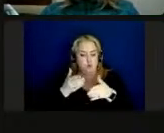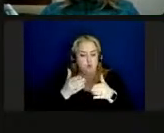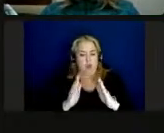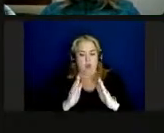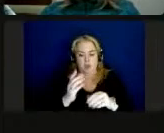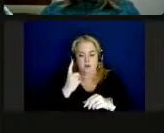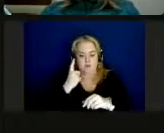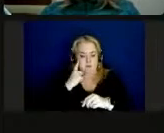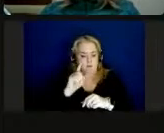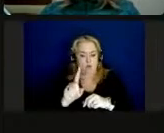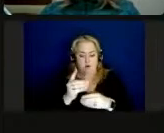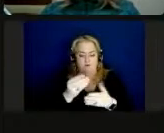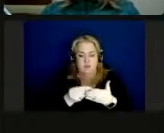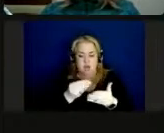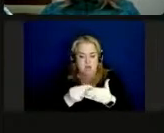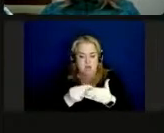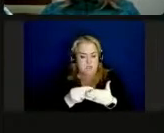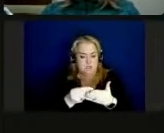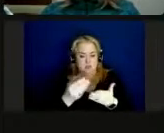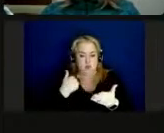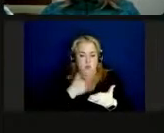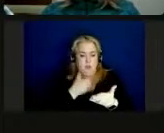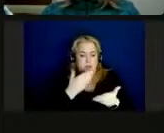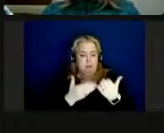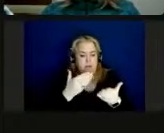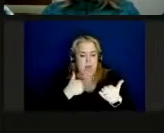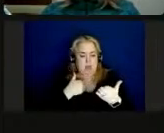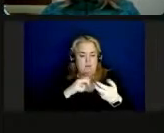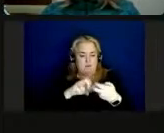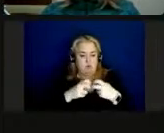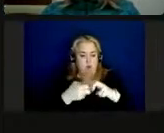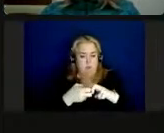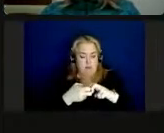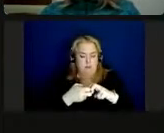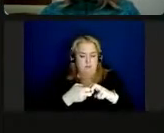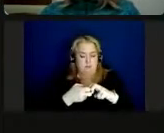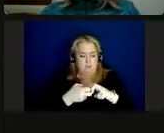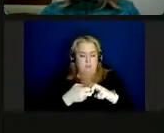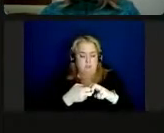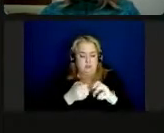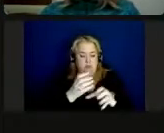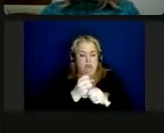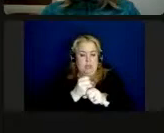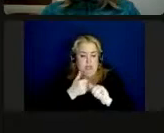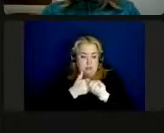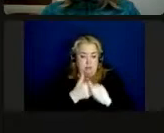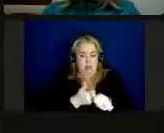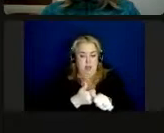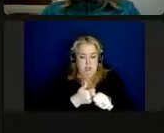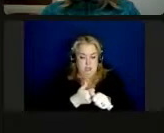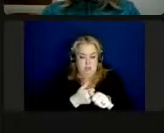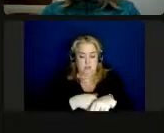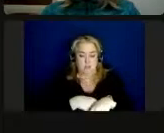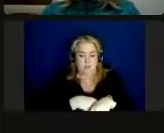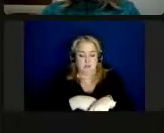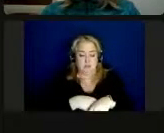IT JUST FEELS LIKE THIS IS